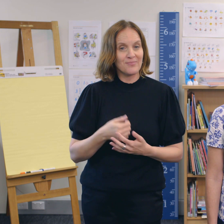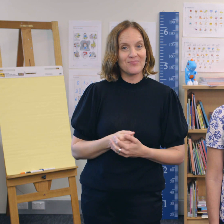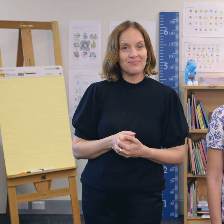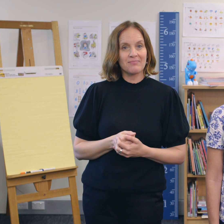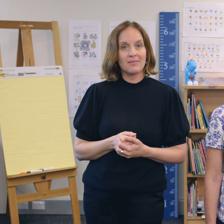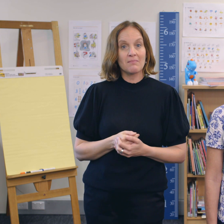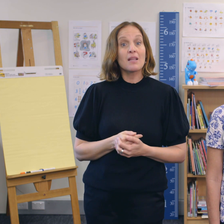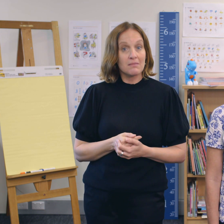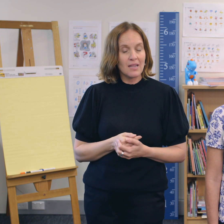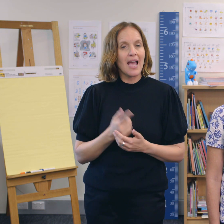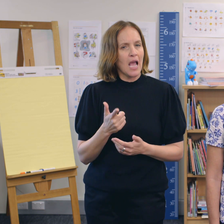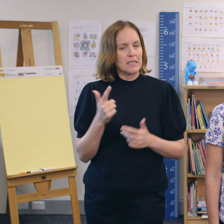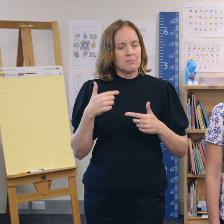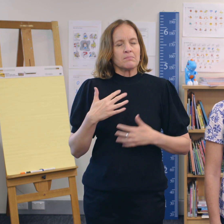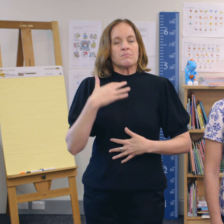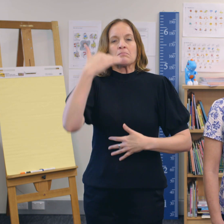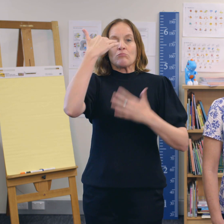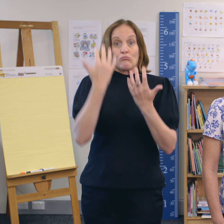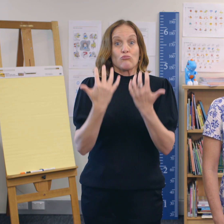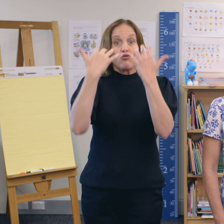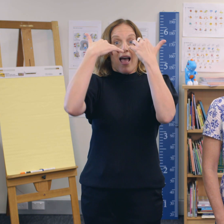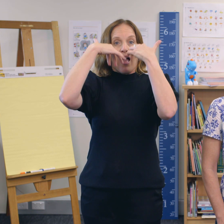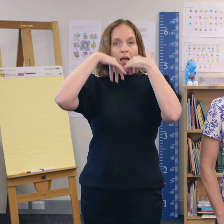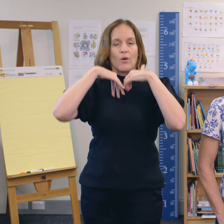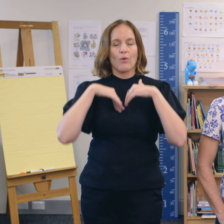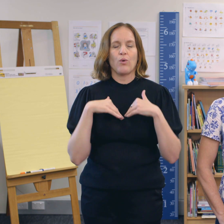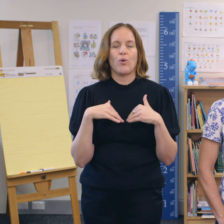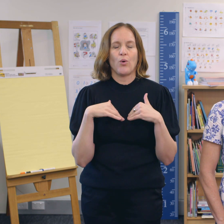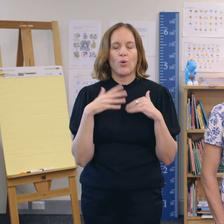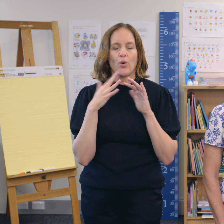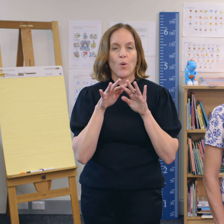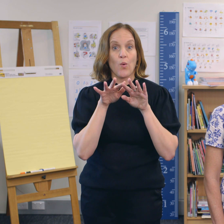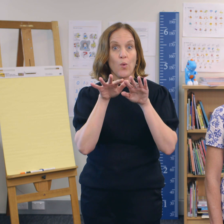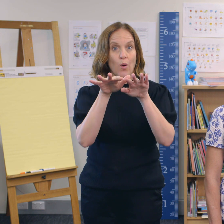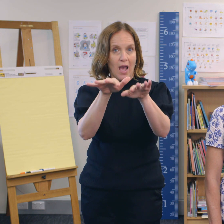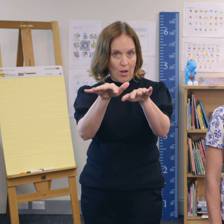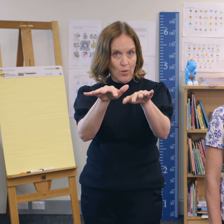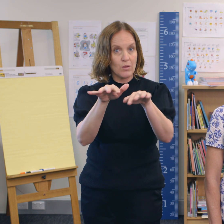Now take a deep breath in, and out.